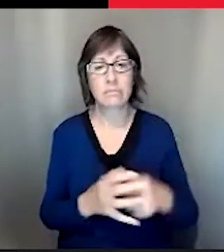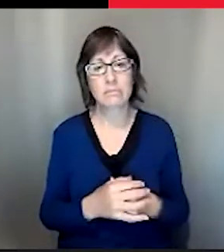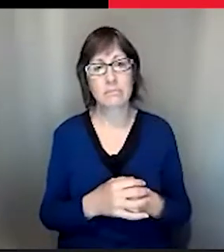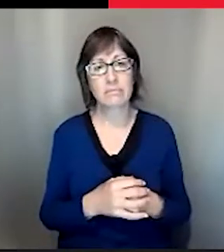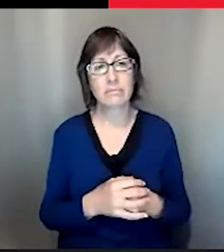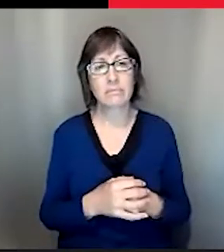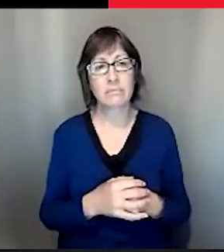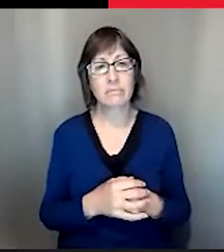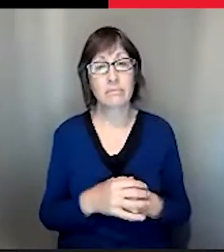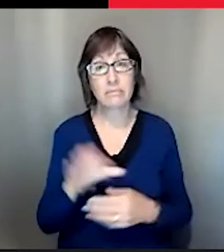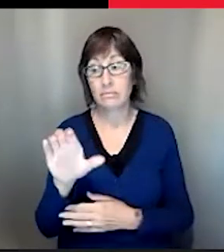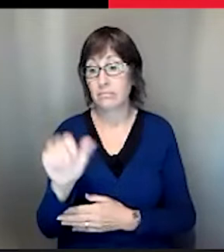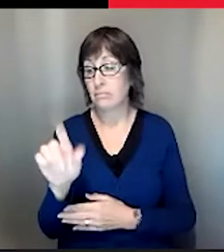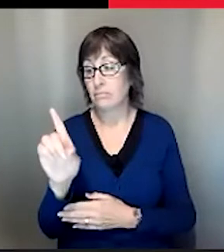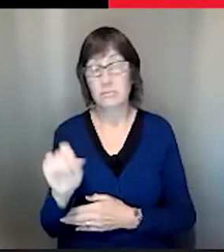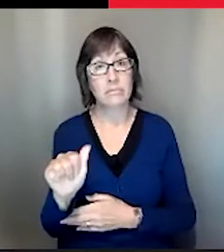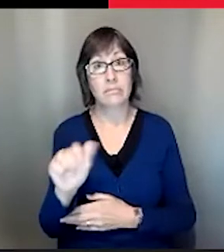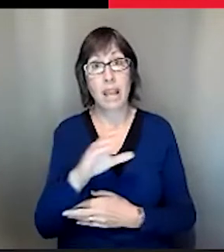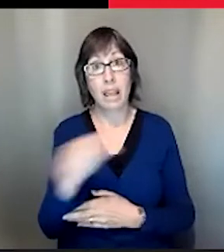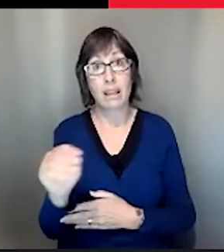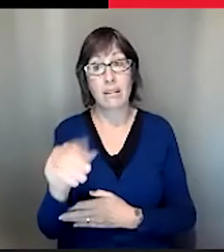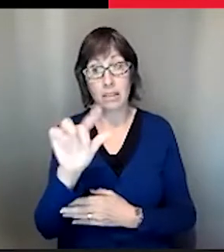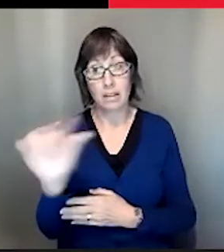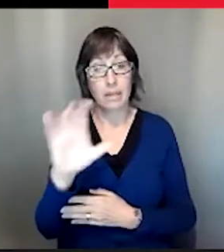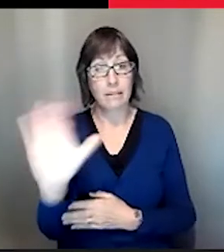Calgary Arts Development (CADA) and The City of Calgary invite artists to submit qualifications